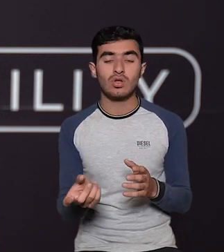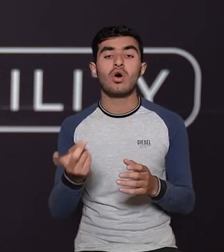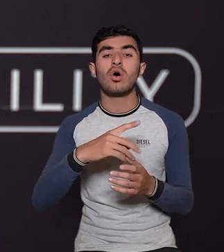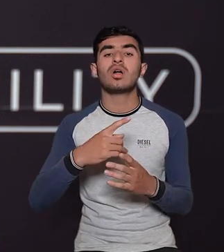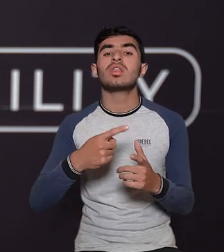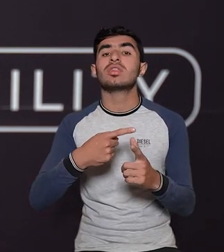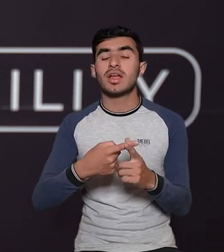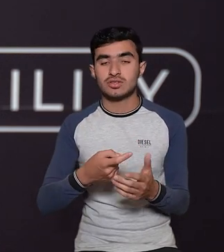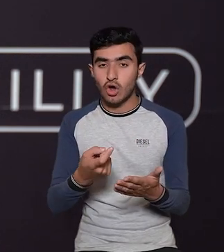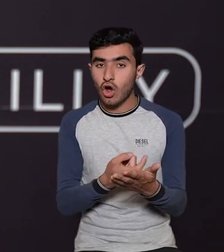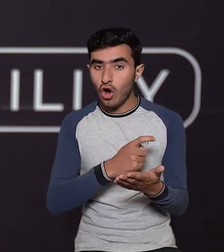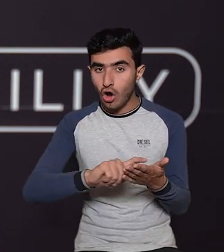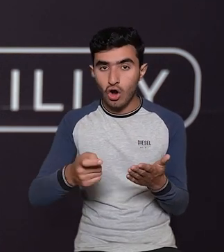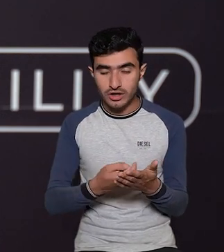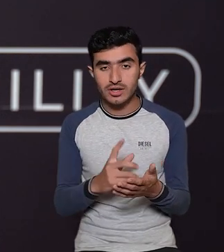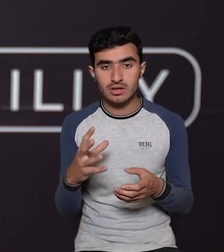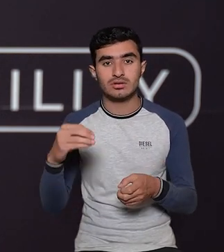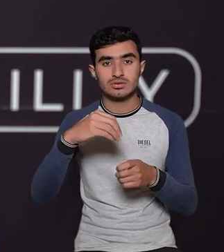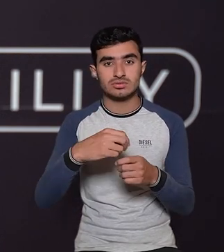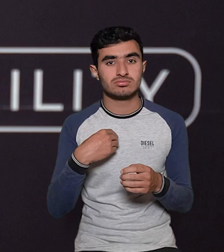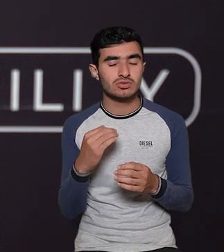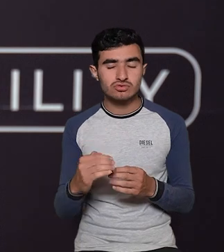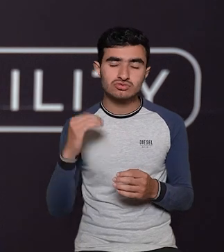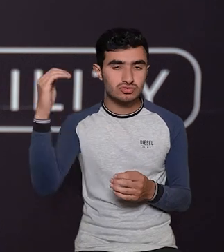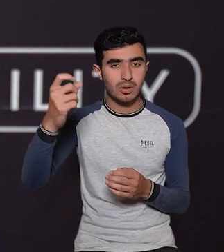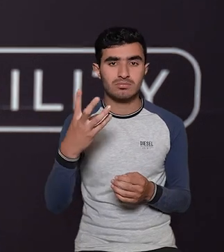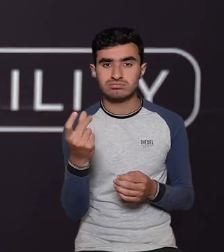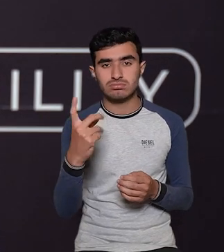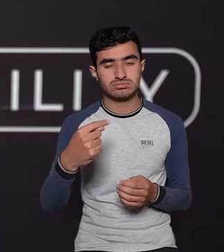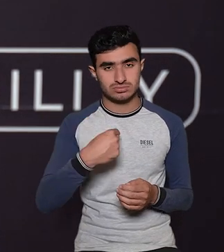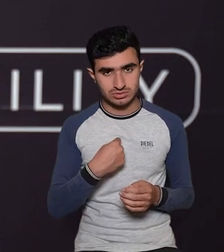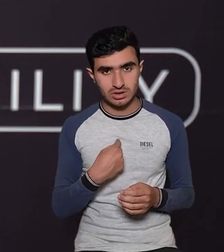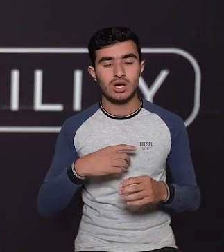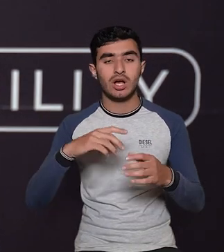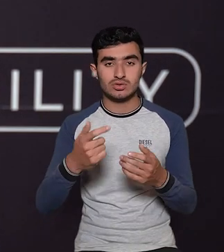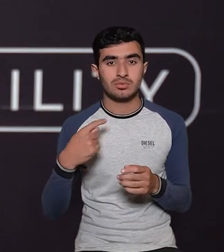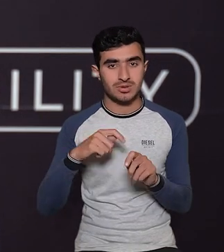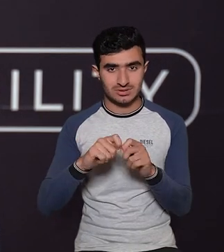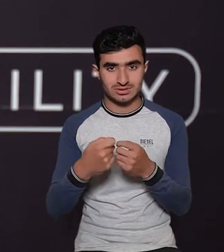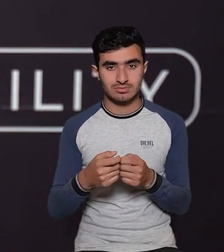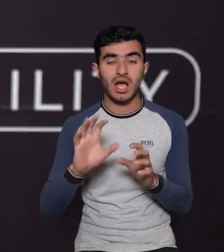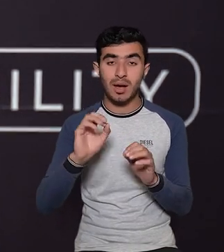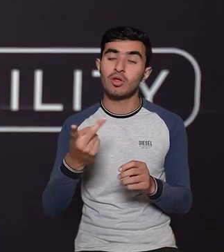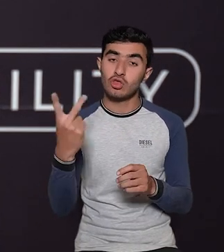So I had 0.5 points again, also in cross-country I gained position in the top three.